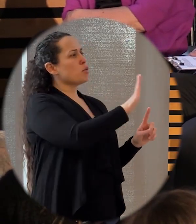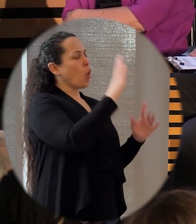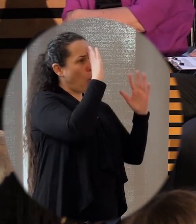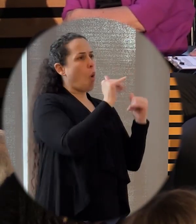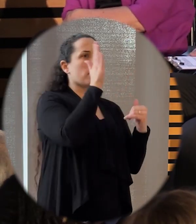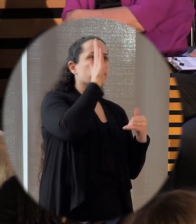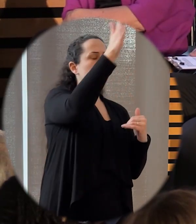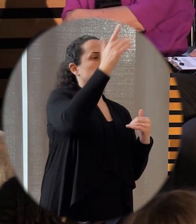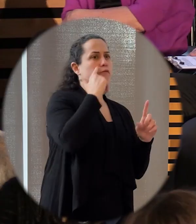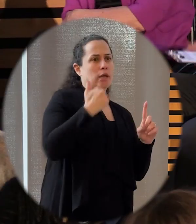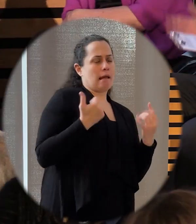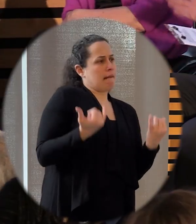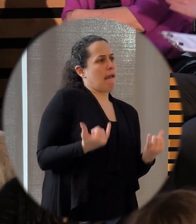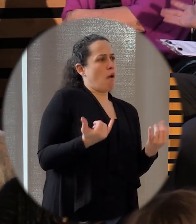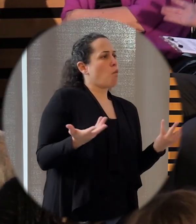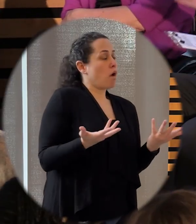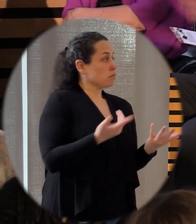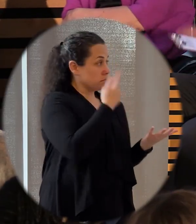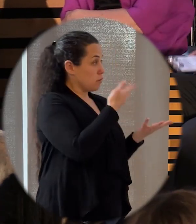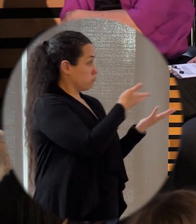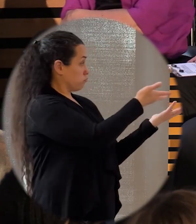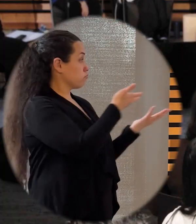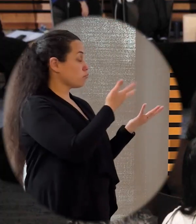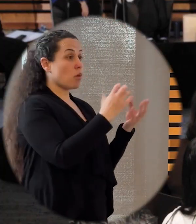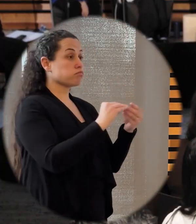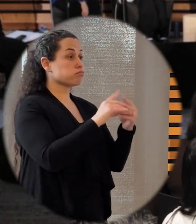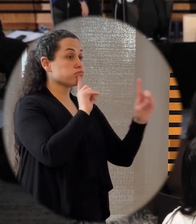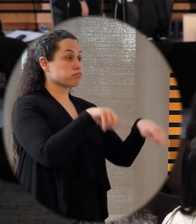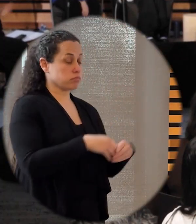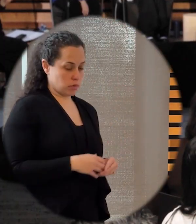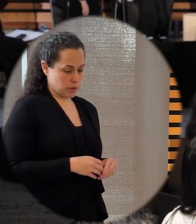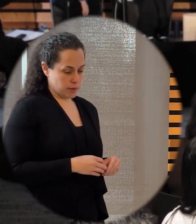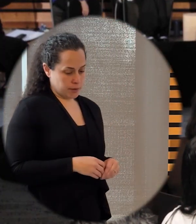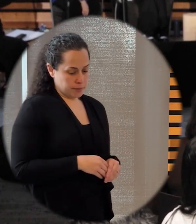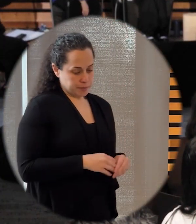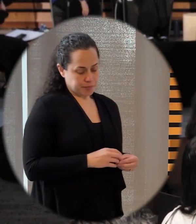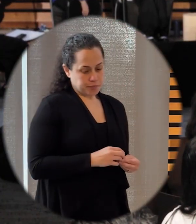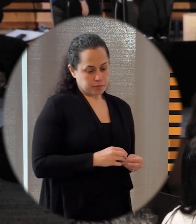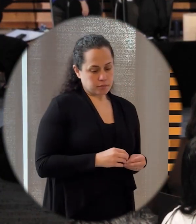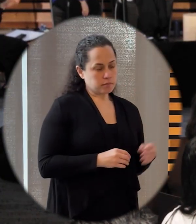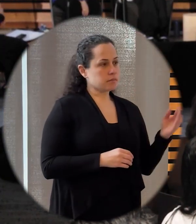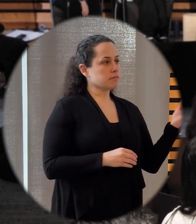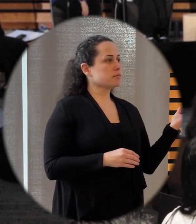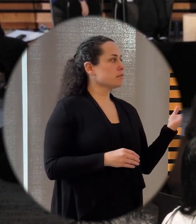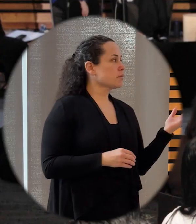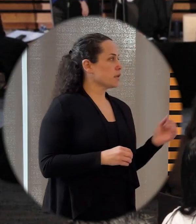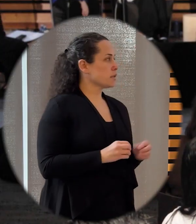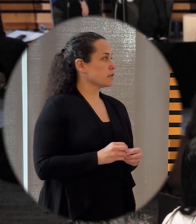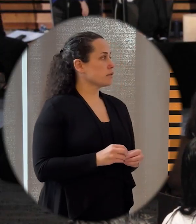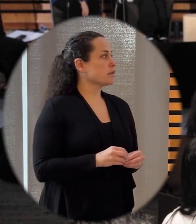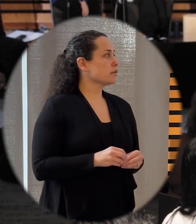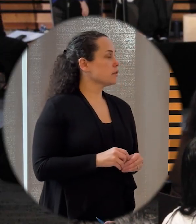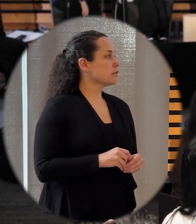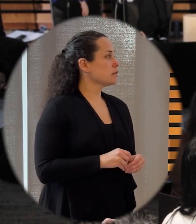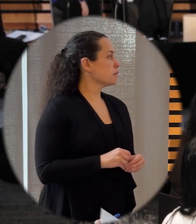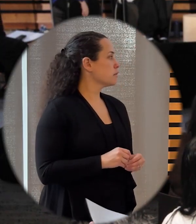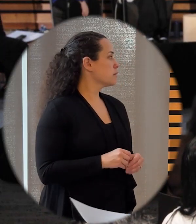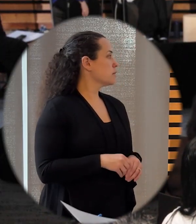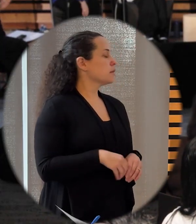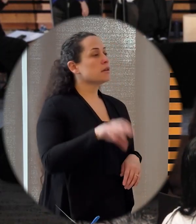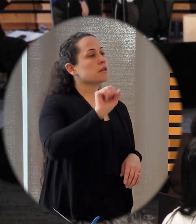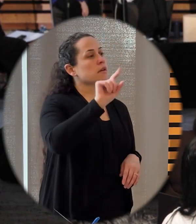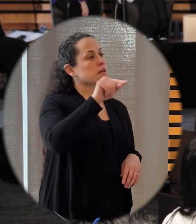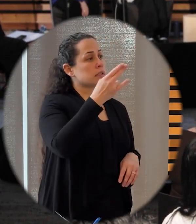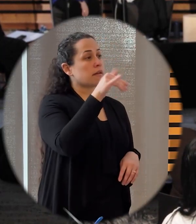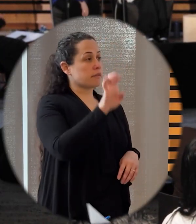tomorrow? Let me start here. Of course, I get to go first. What does that mean?